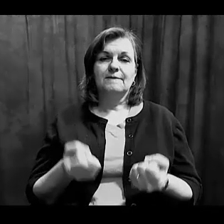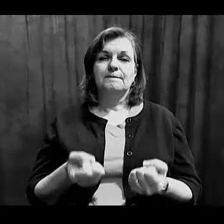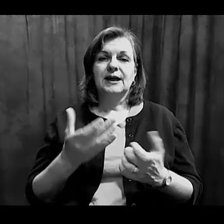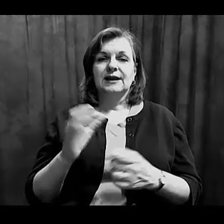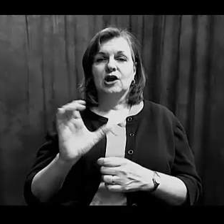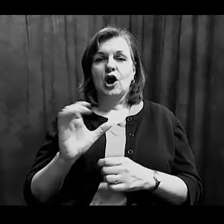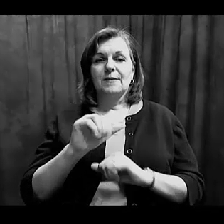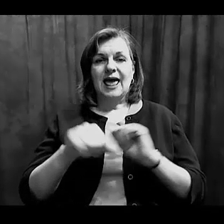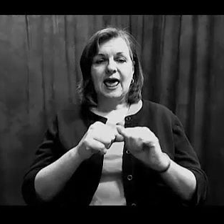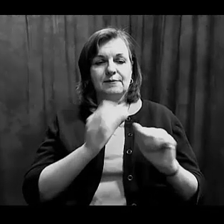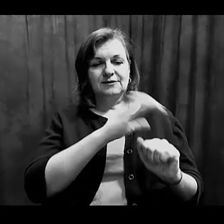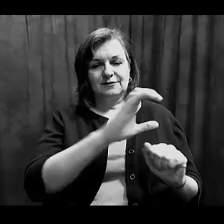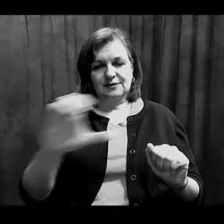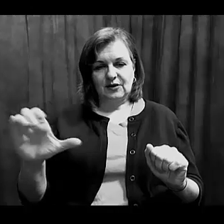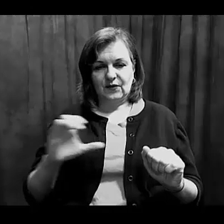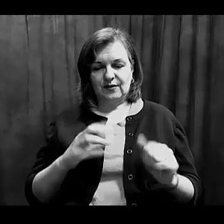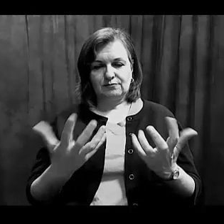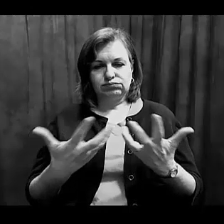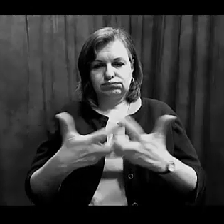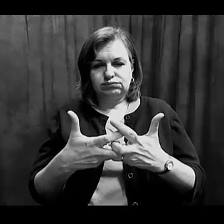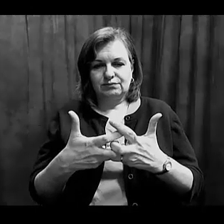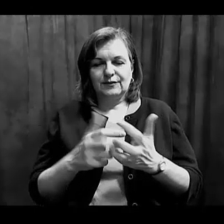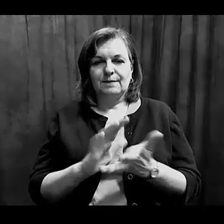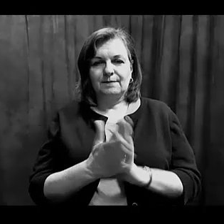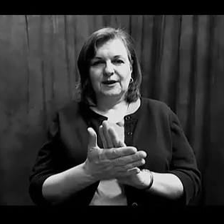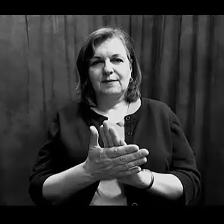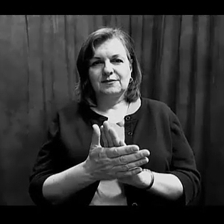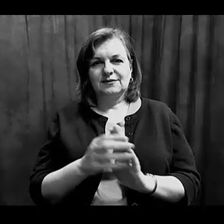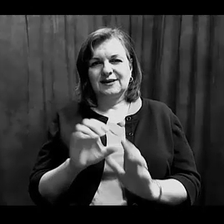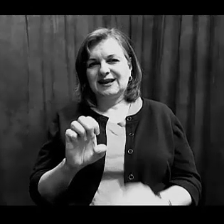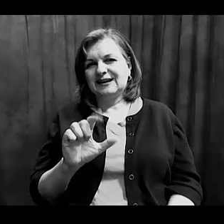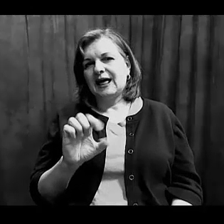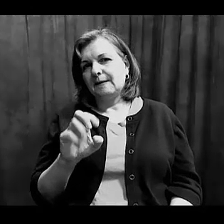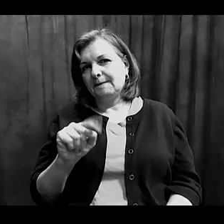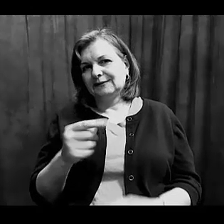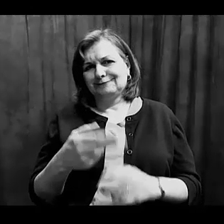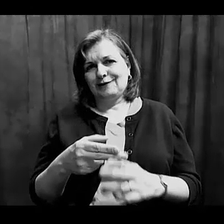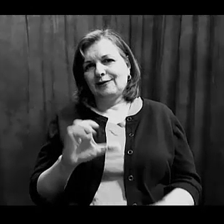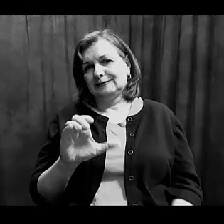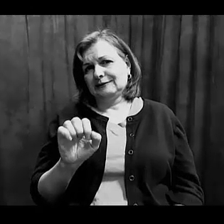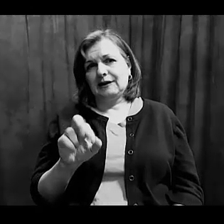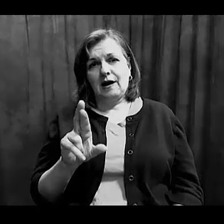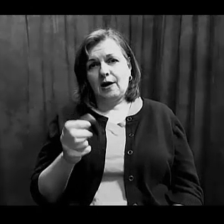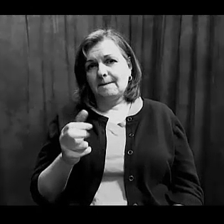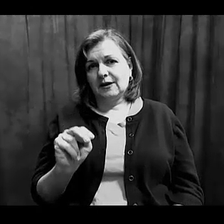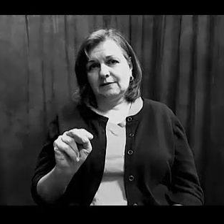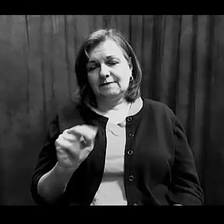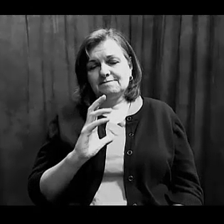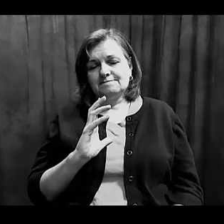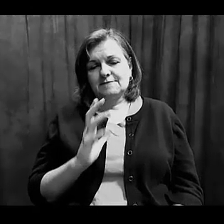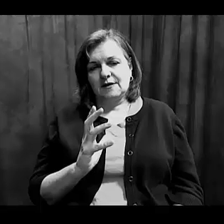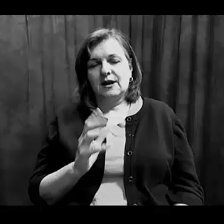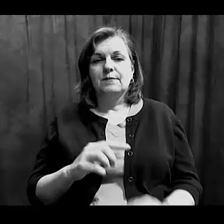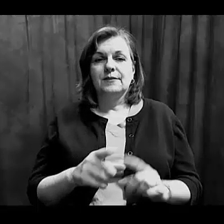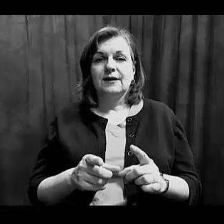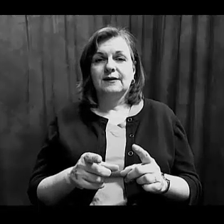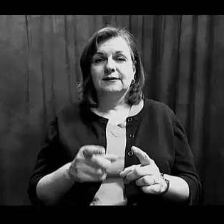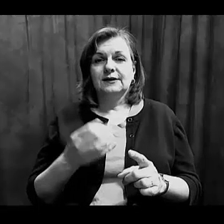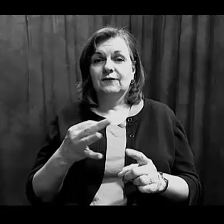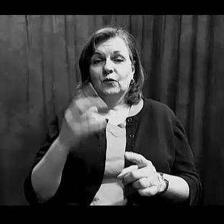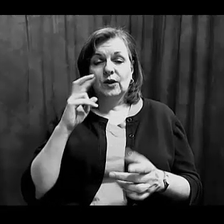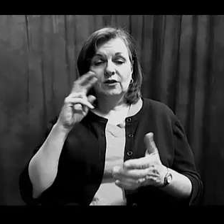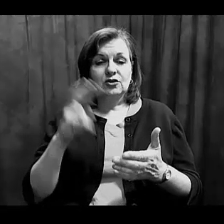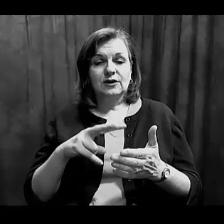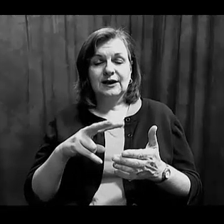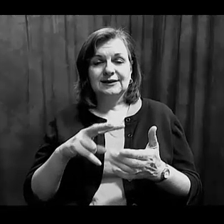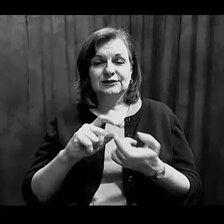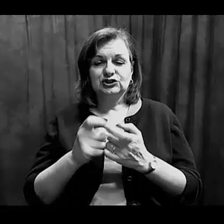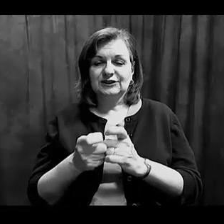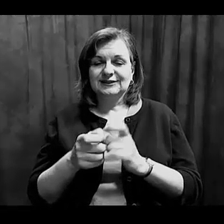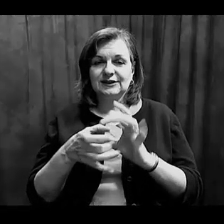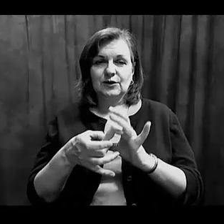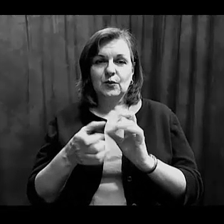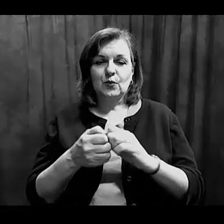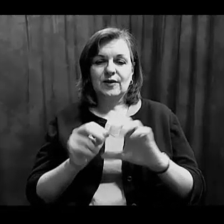bunch of these carbon atoms together we get carbon the element -- but when we look at changes in anything associated with